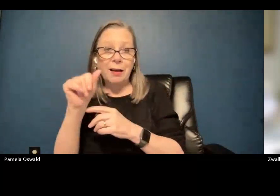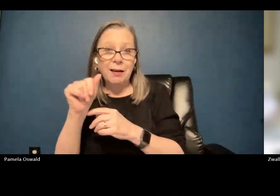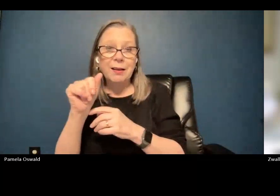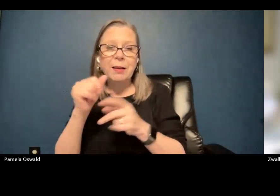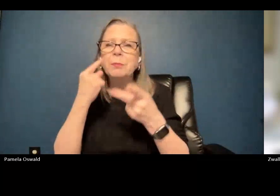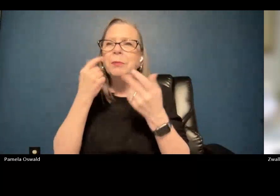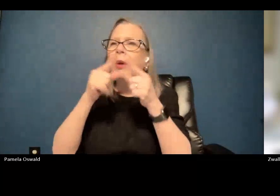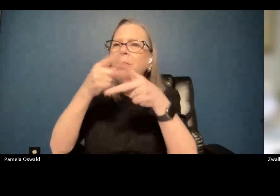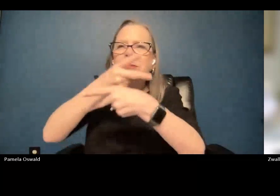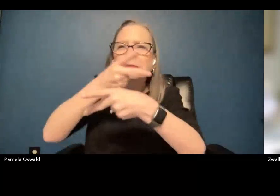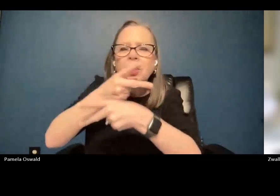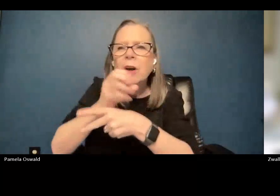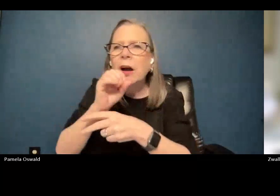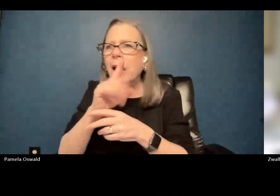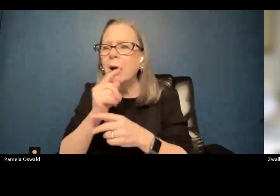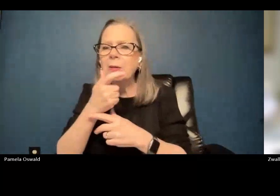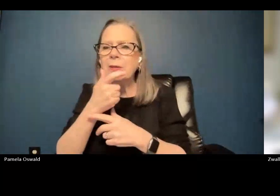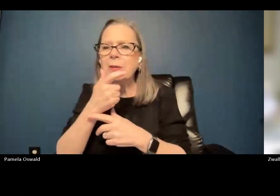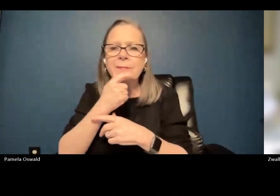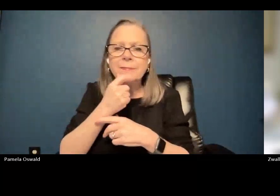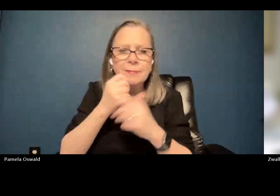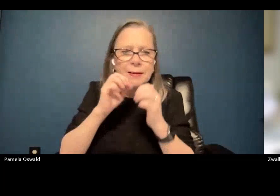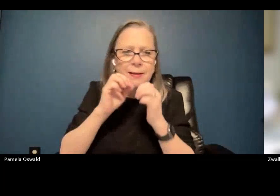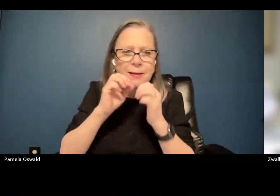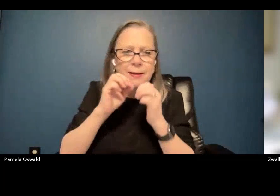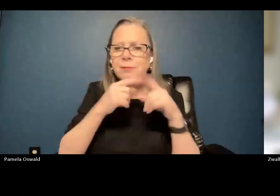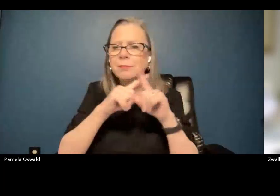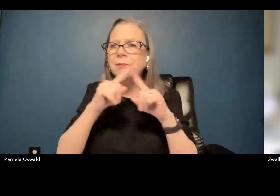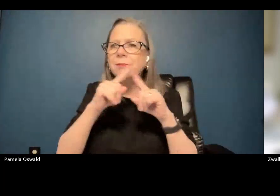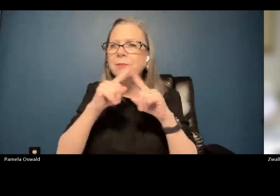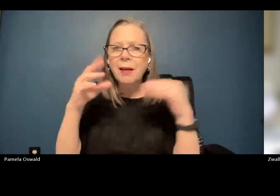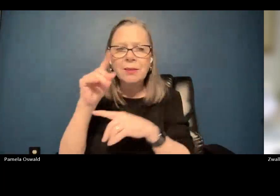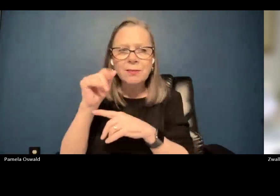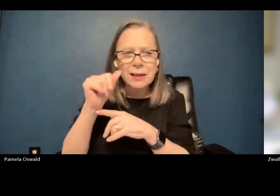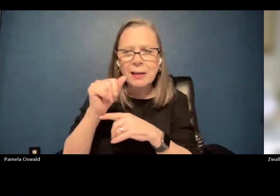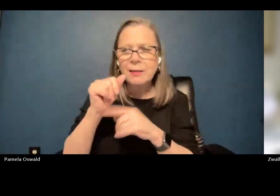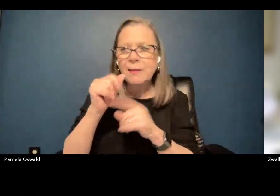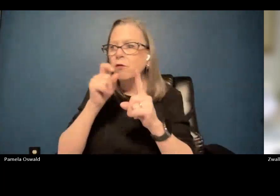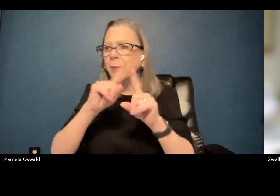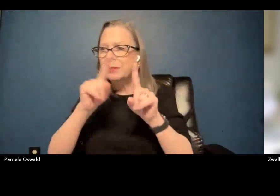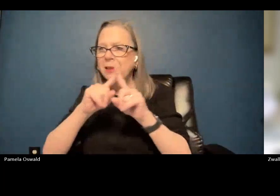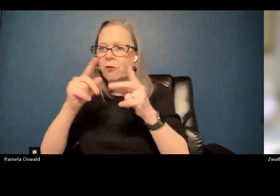different levels of data through those different sources work together was really important.